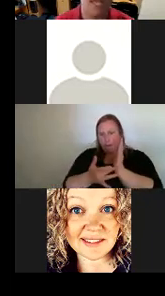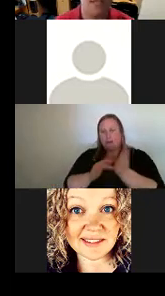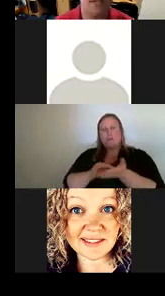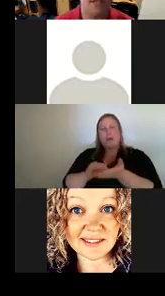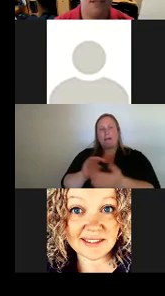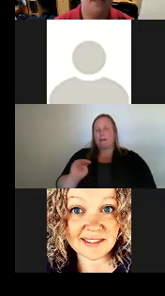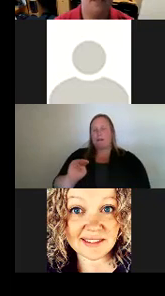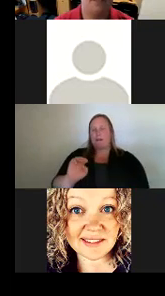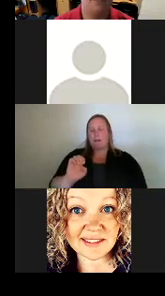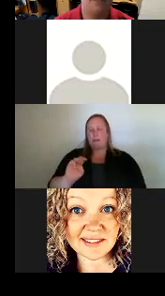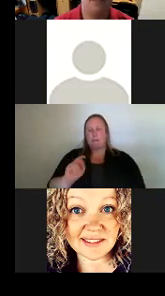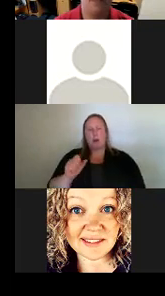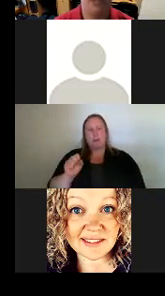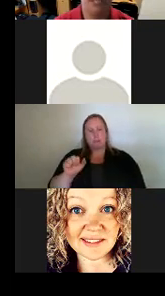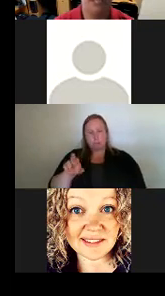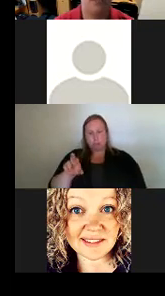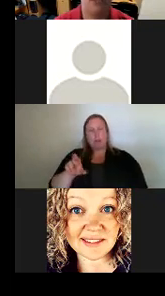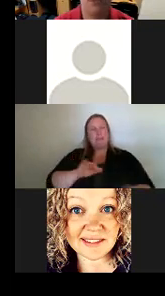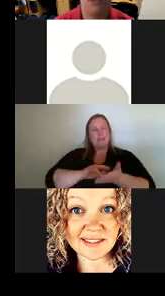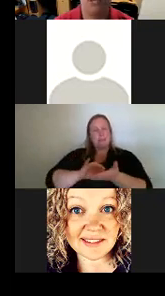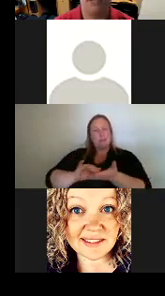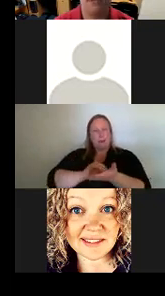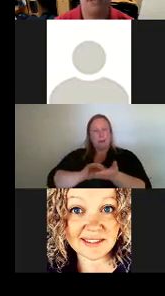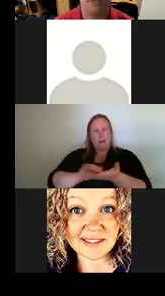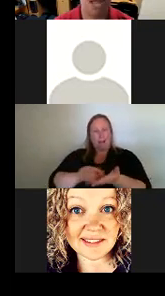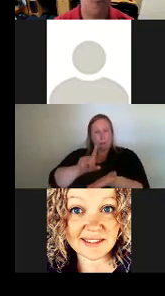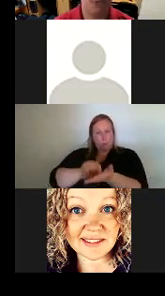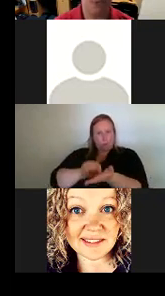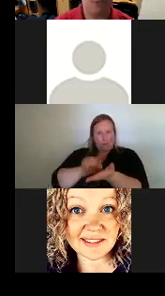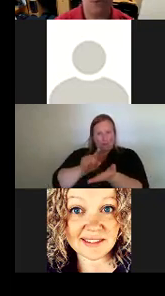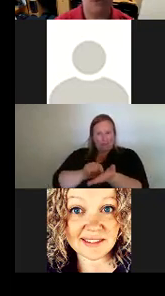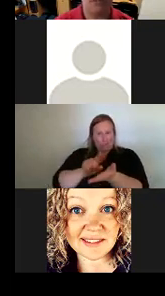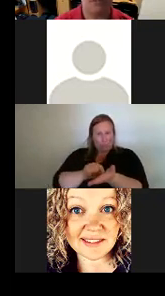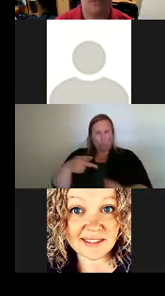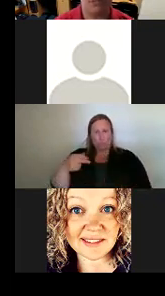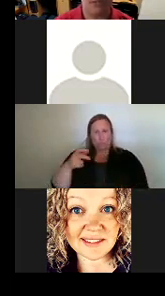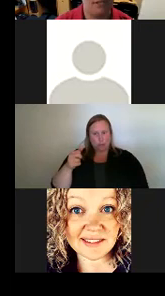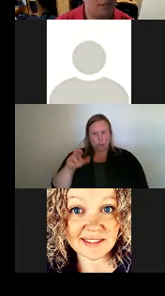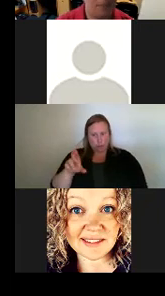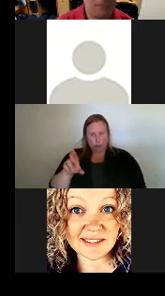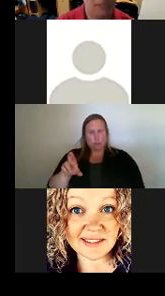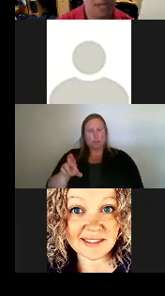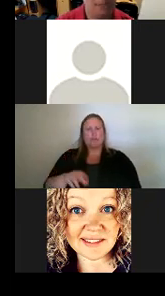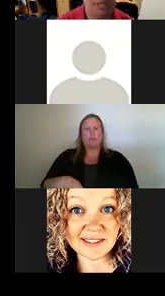WITH THESE WE DO NEED SOMETHING THAT POWERS THE BRAILLE PRINTER UNLESS THERE IS A BUILT-IN APPLICATION